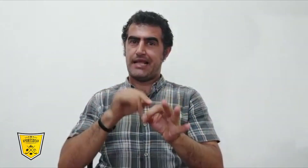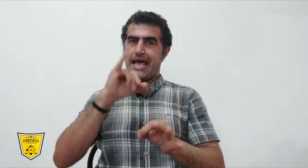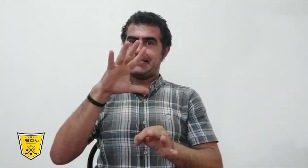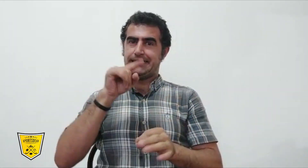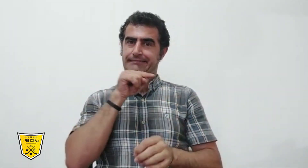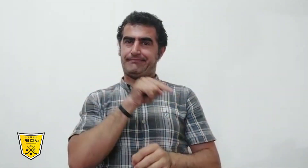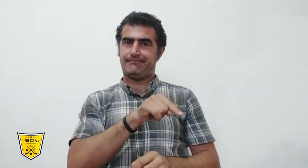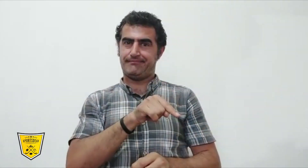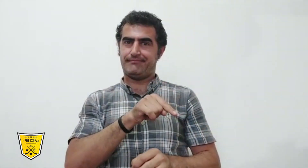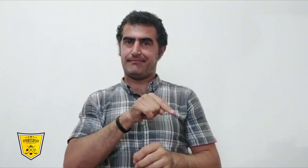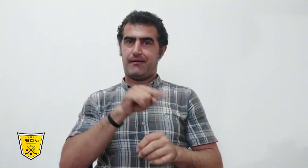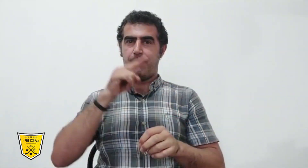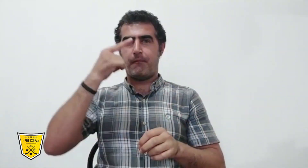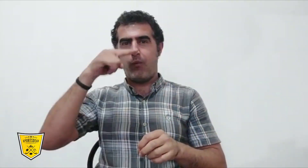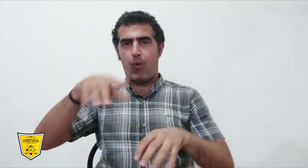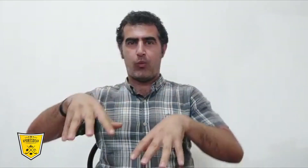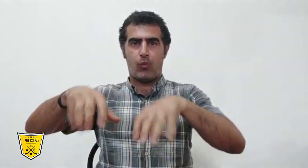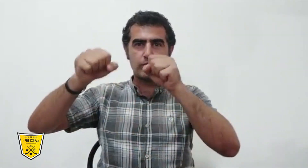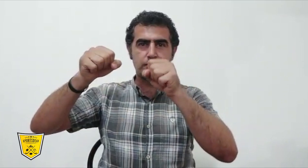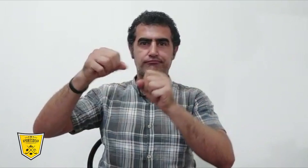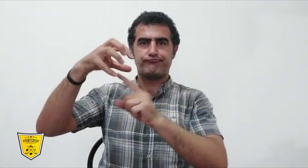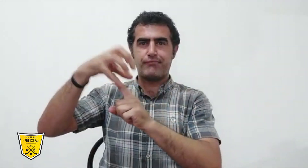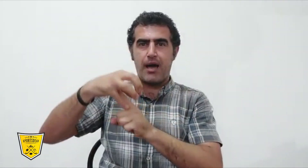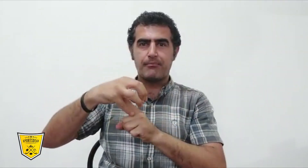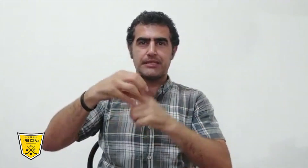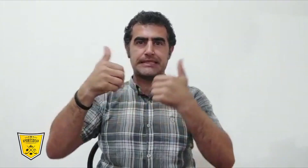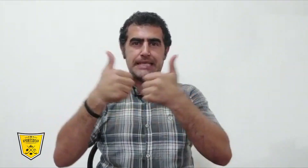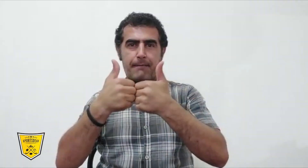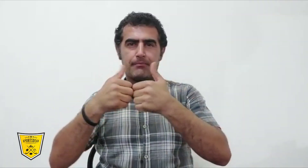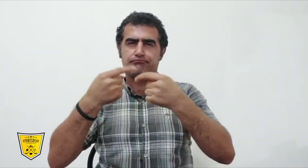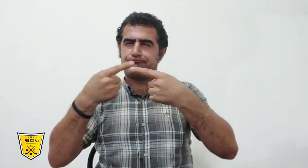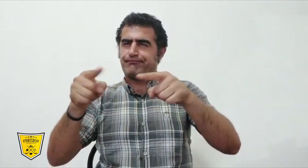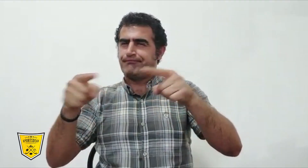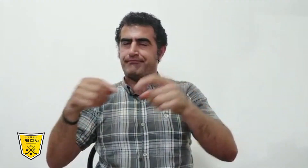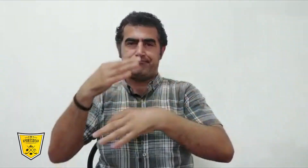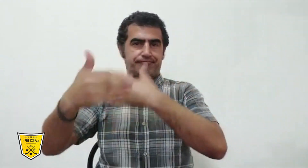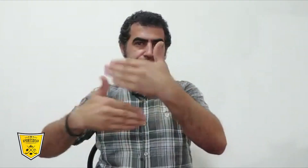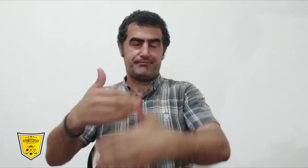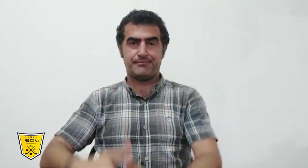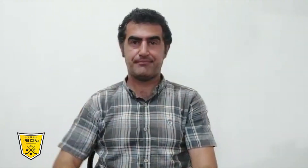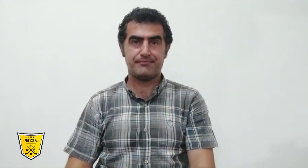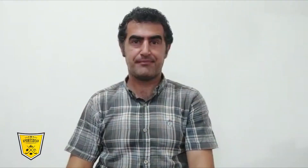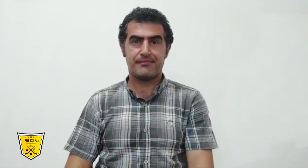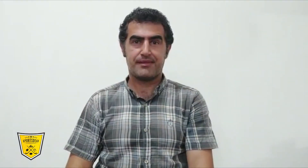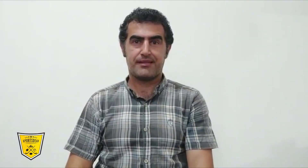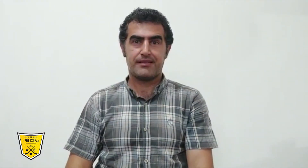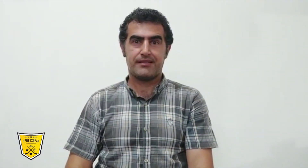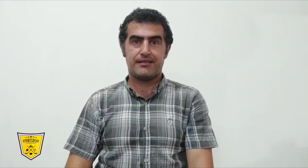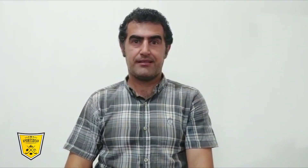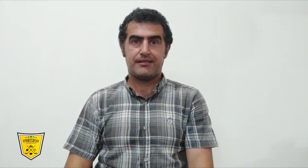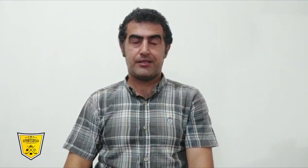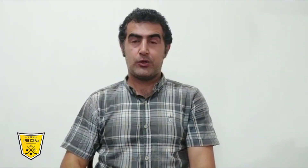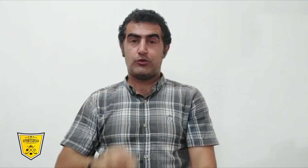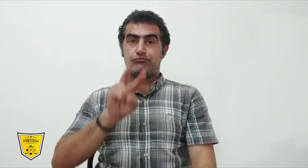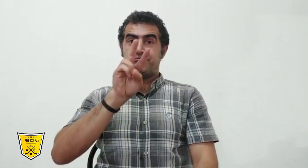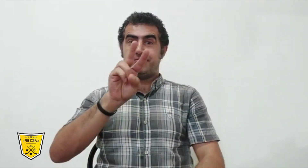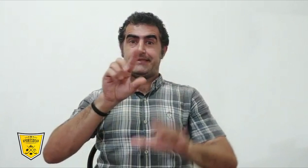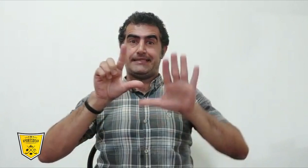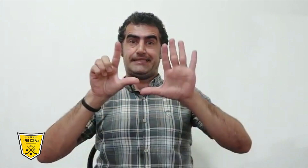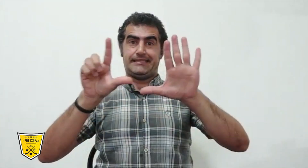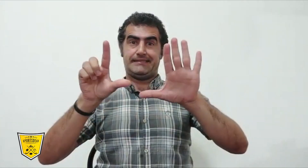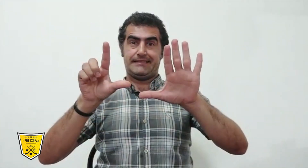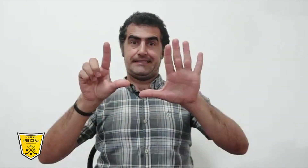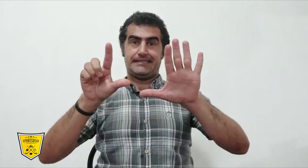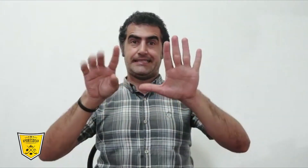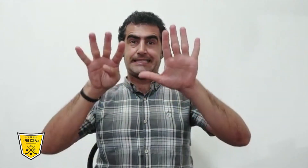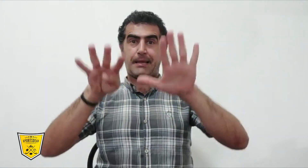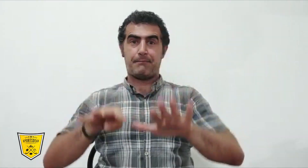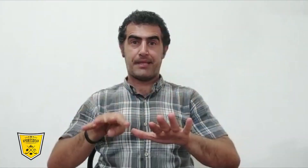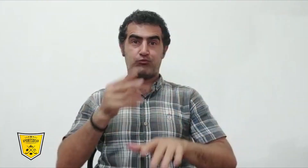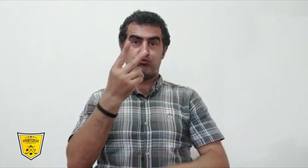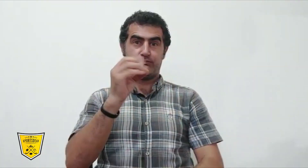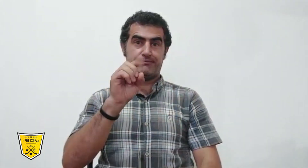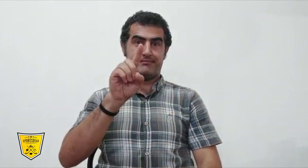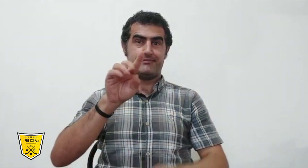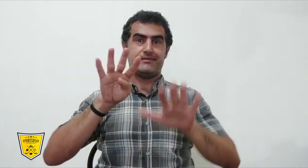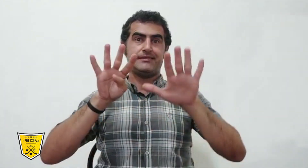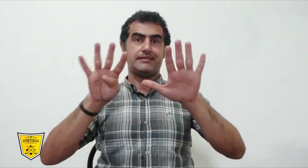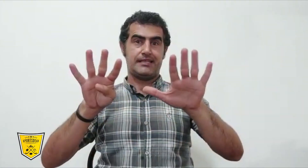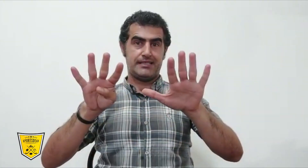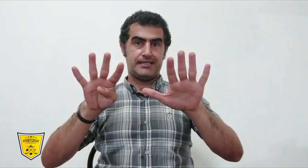for the Deaflympics. On September 27, 2019,